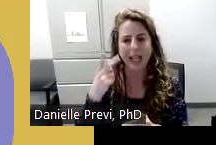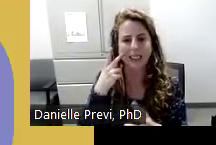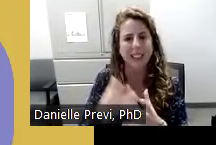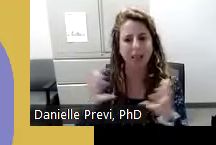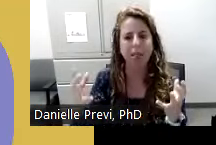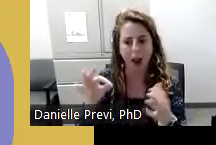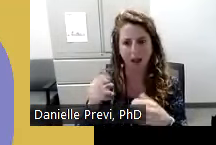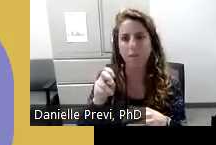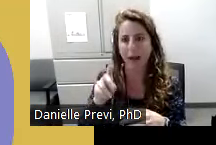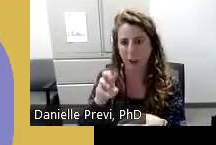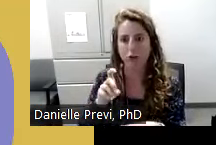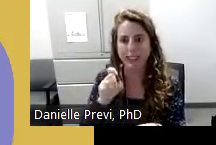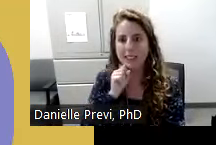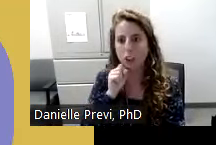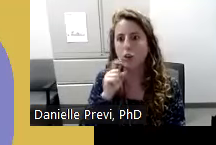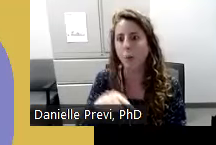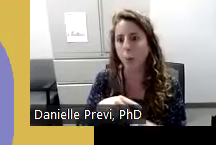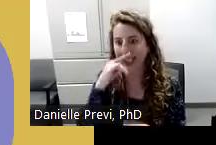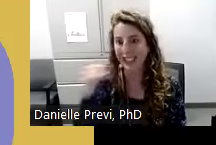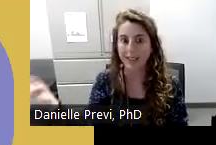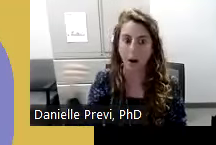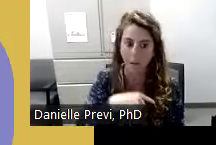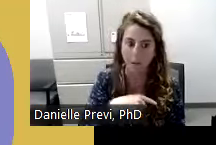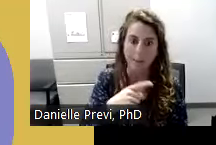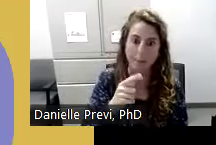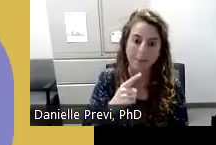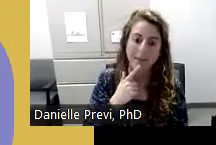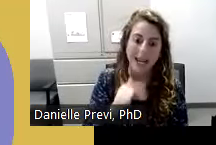Pendred syndrome, seeing a lot of referrals typically.